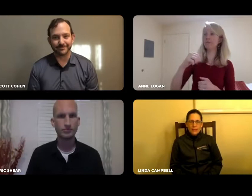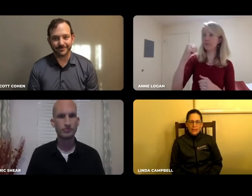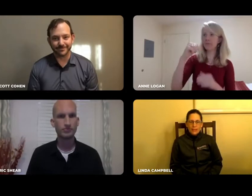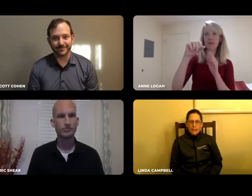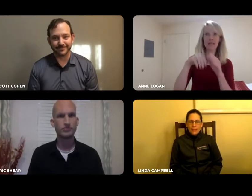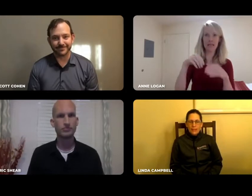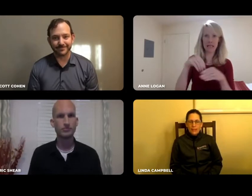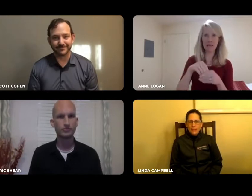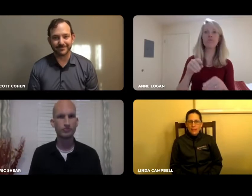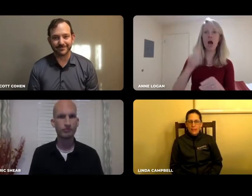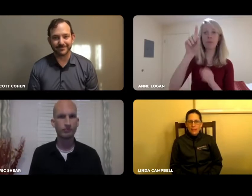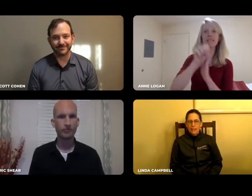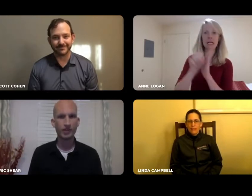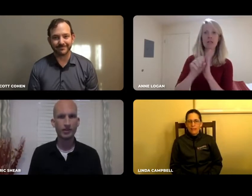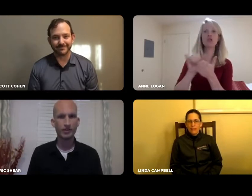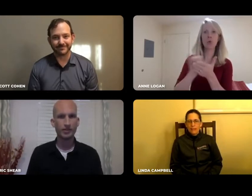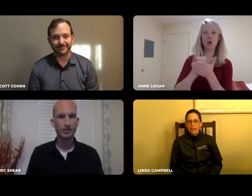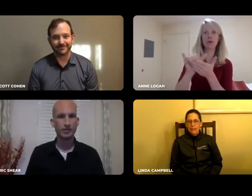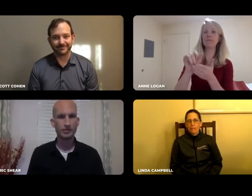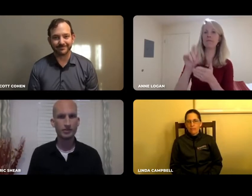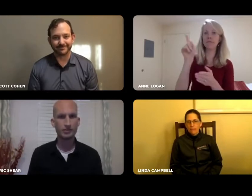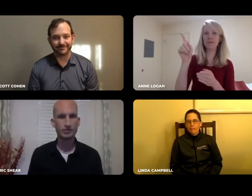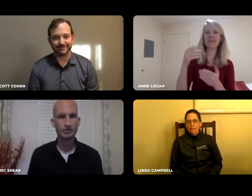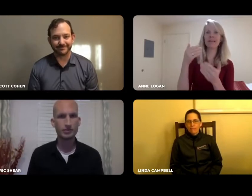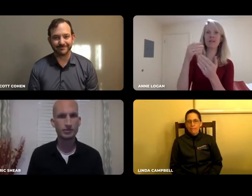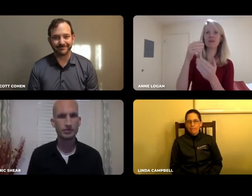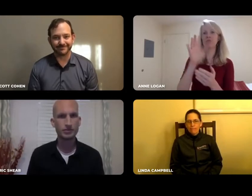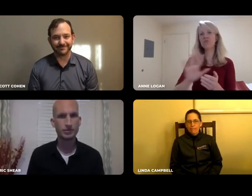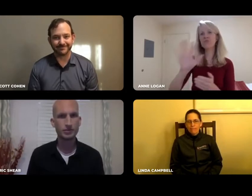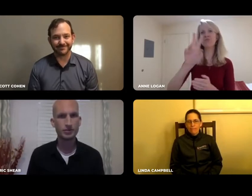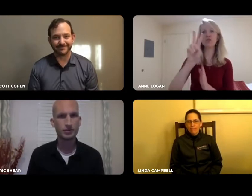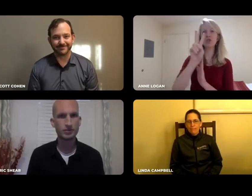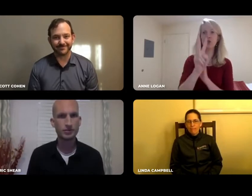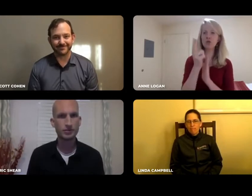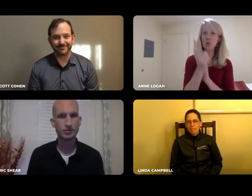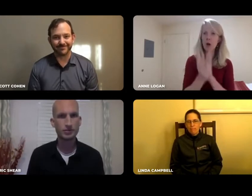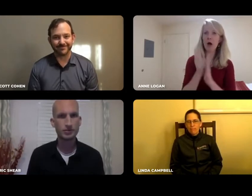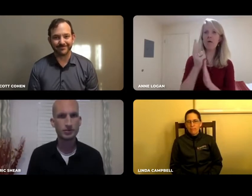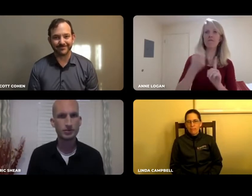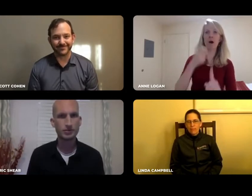That's in upstate New York Which is about 2 hours from Rochester